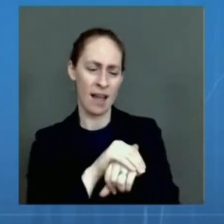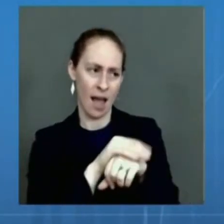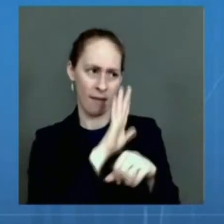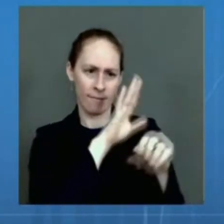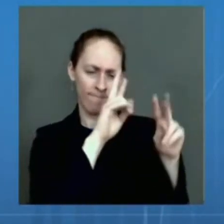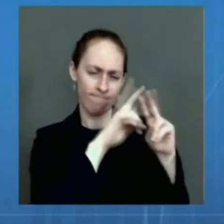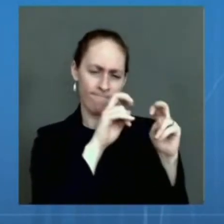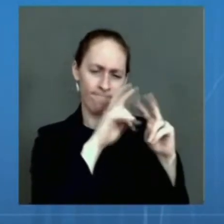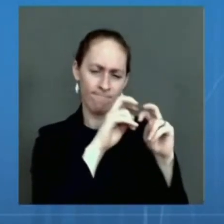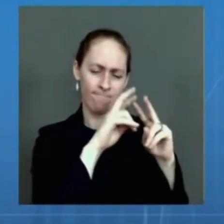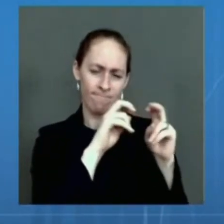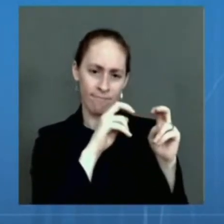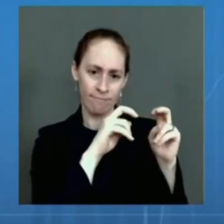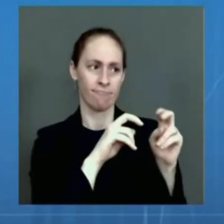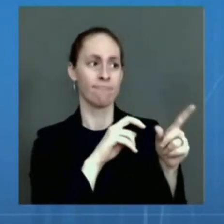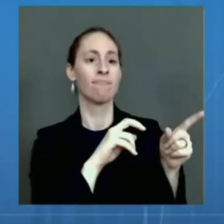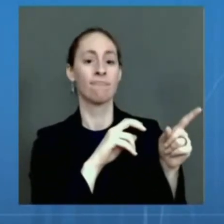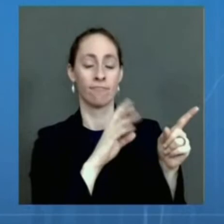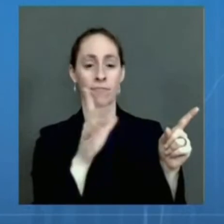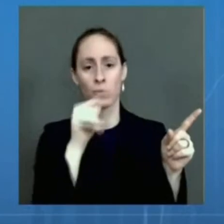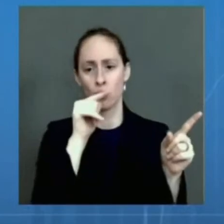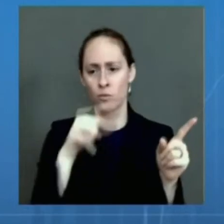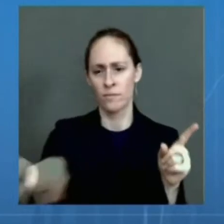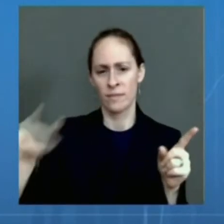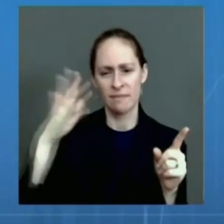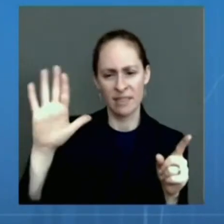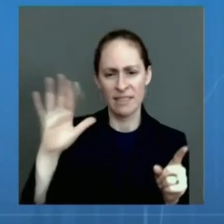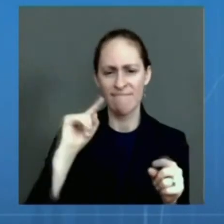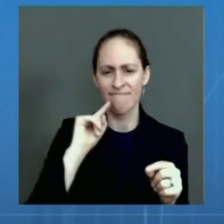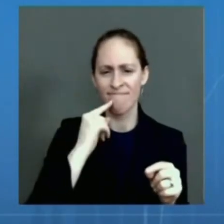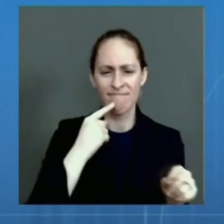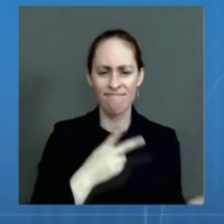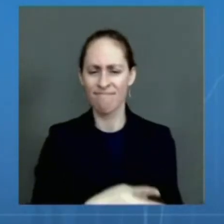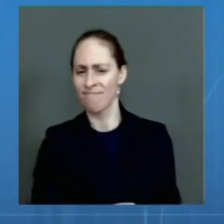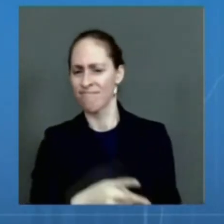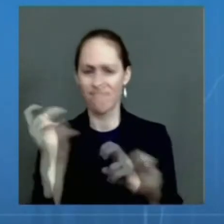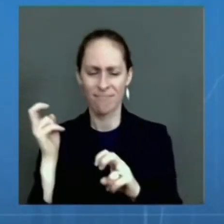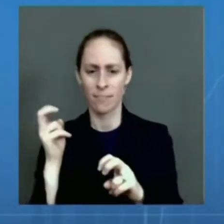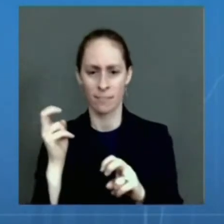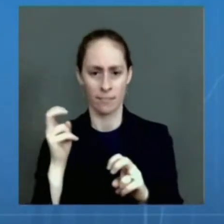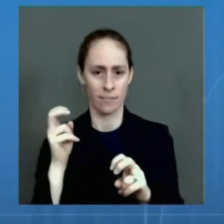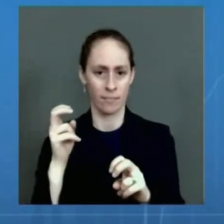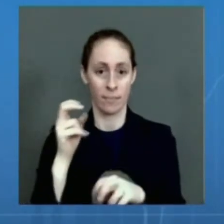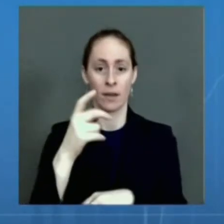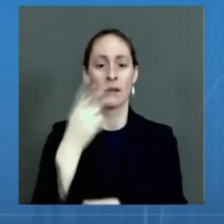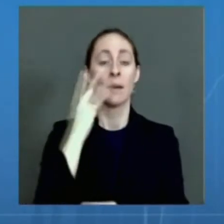A UK STUDY ABOUT INDIVIDUALS WHO HAD SYMPTOMATIC INFECTION.